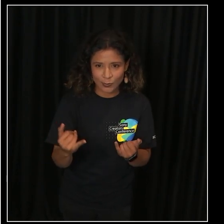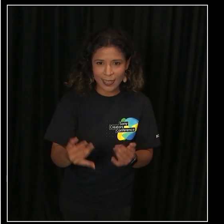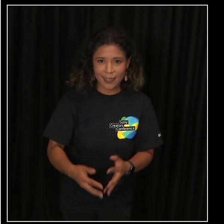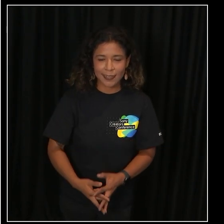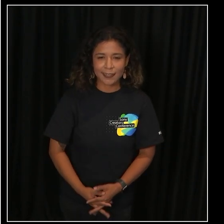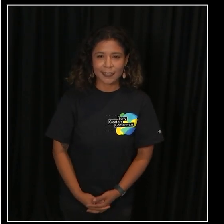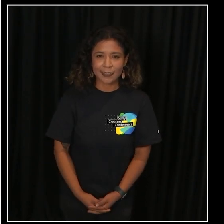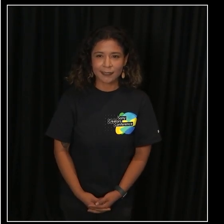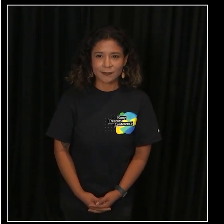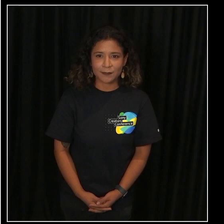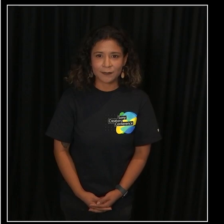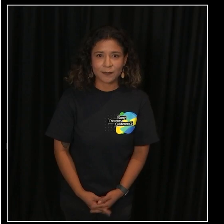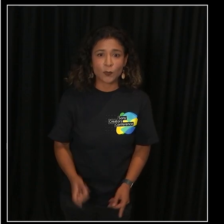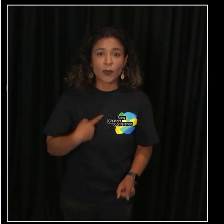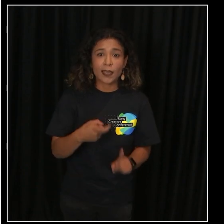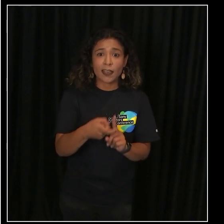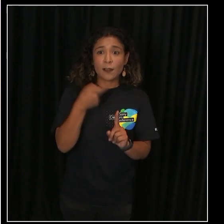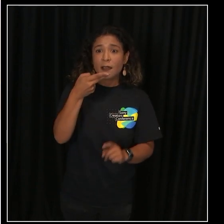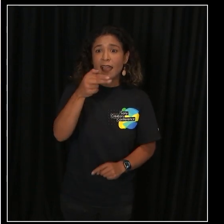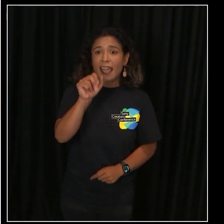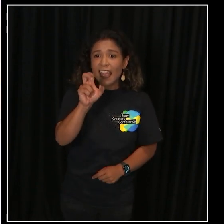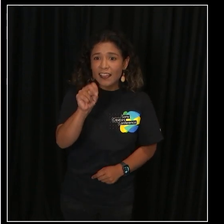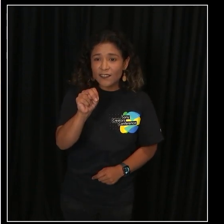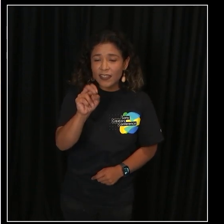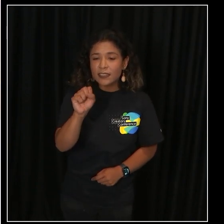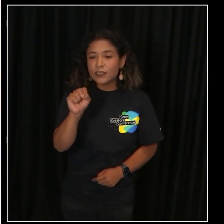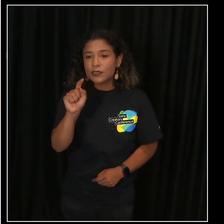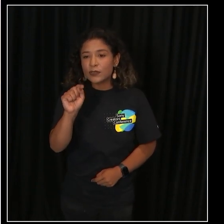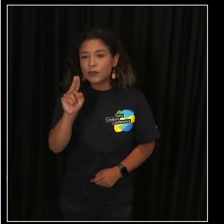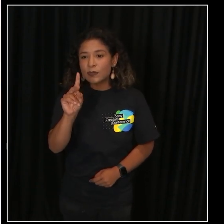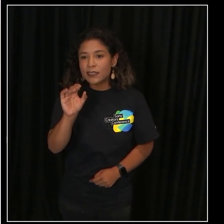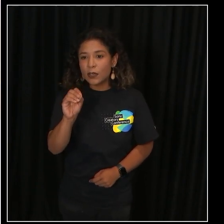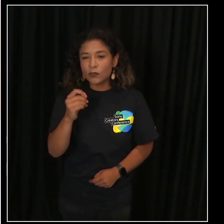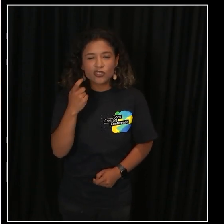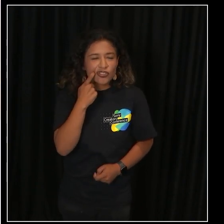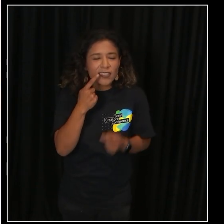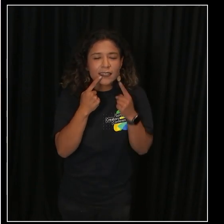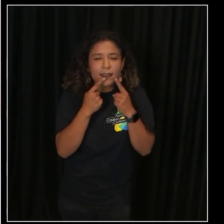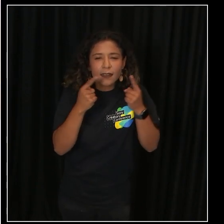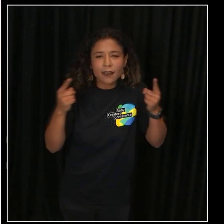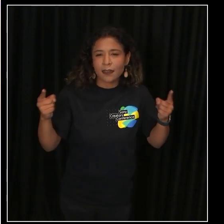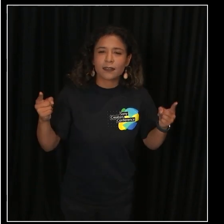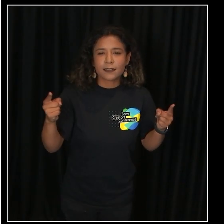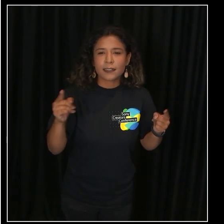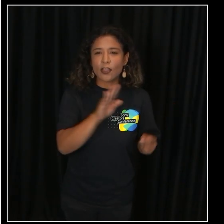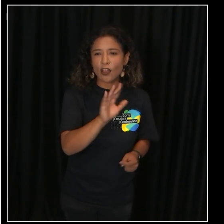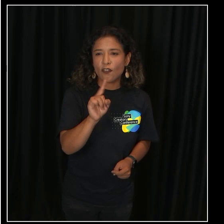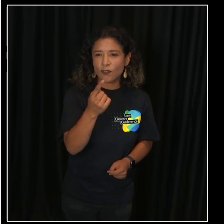We both come from Haven Studios who just announced their first new IP. It's an original IP called Fairgame$.